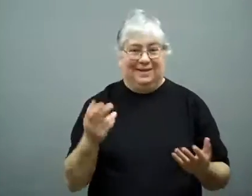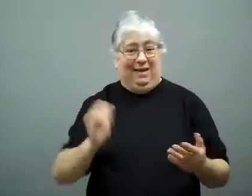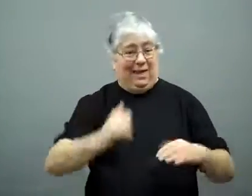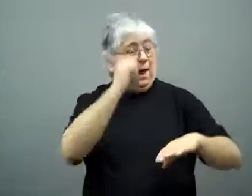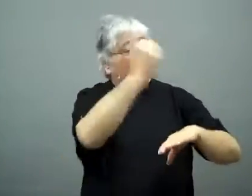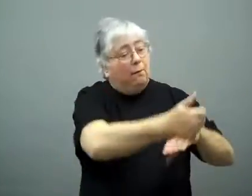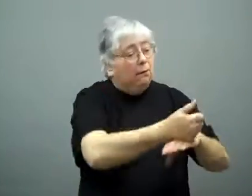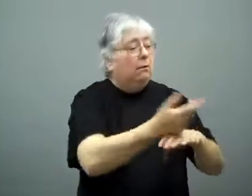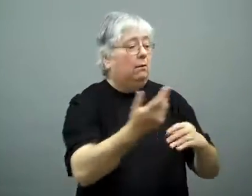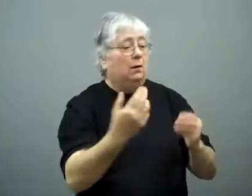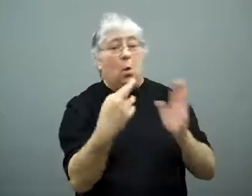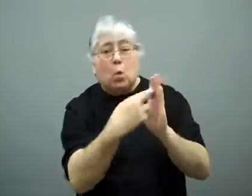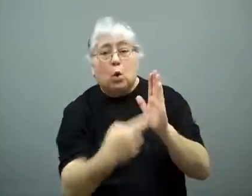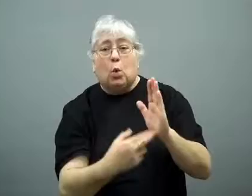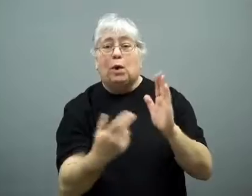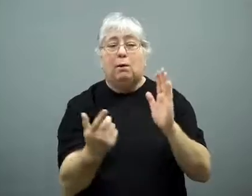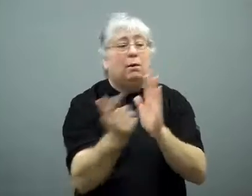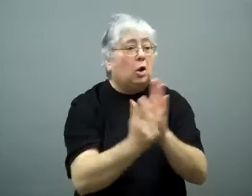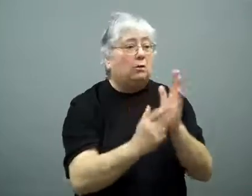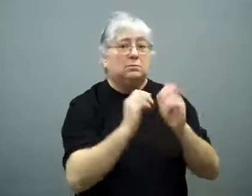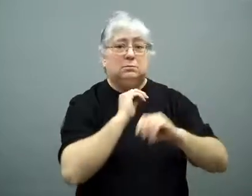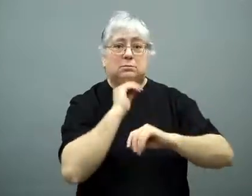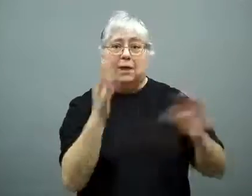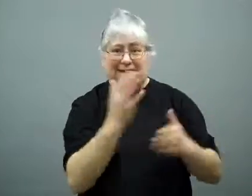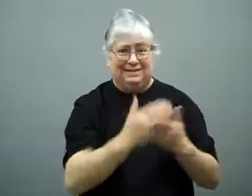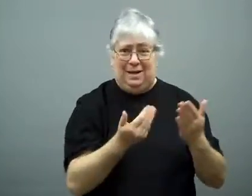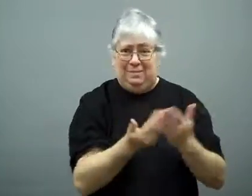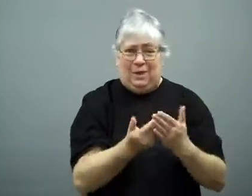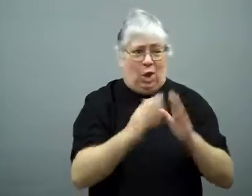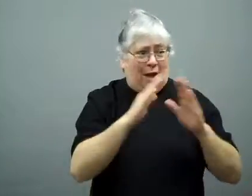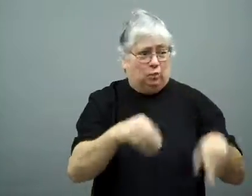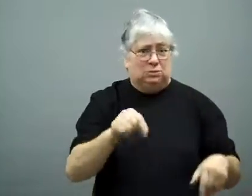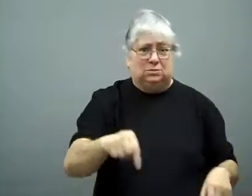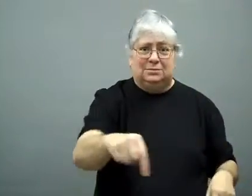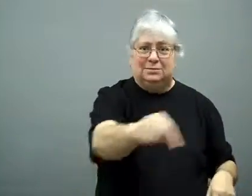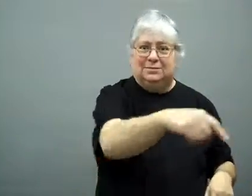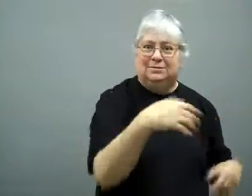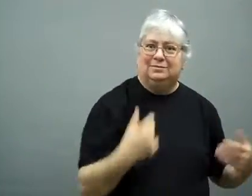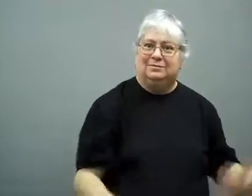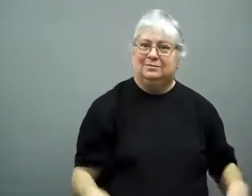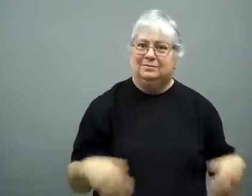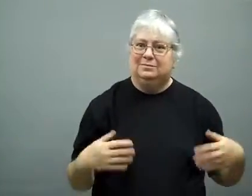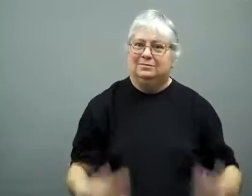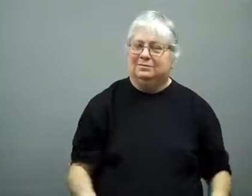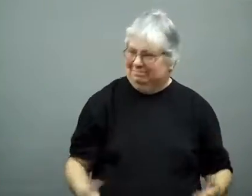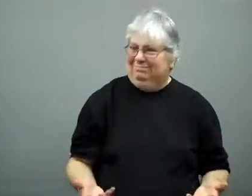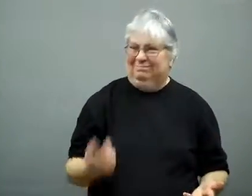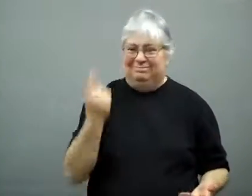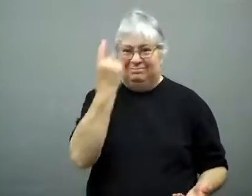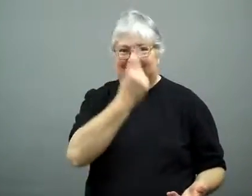They aren't governed by any rules or regulations and are close to residential areas.